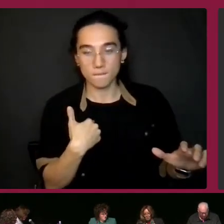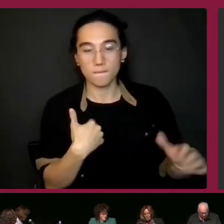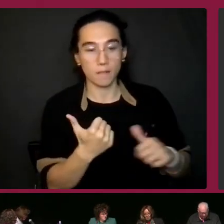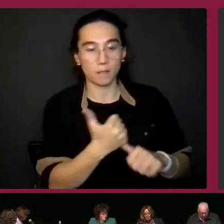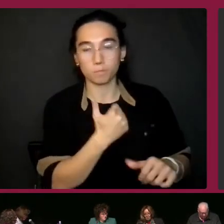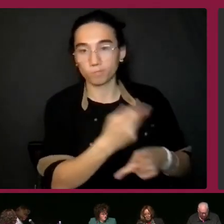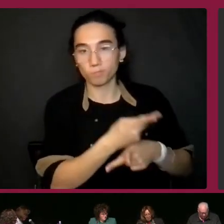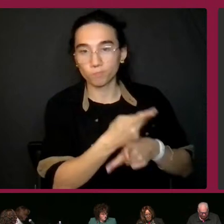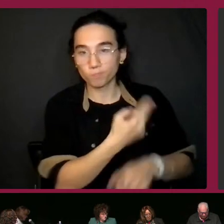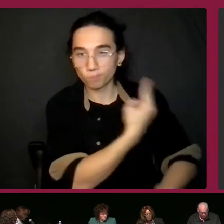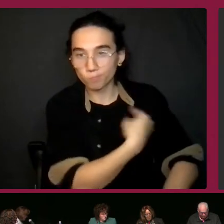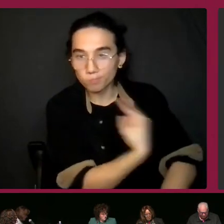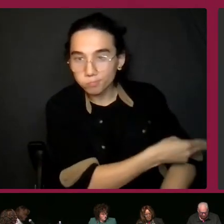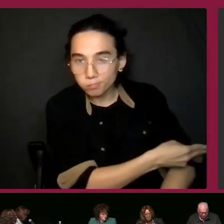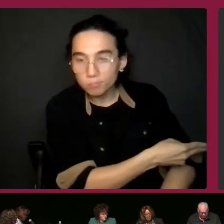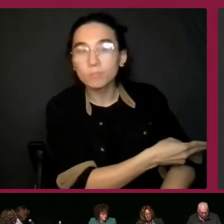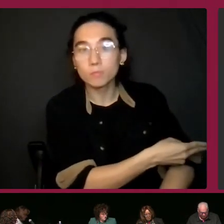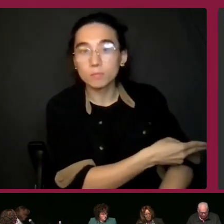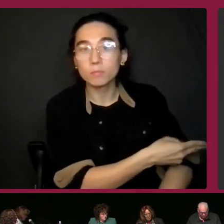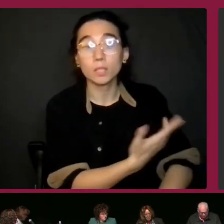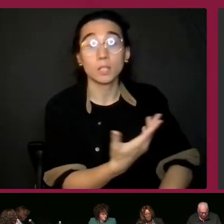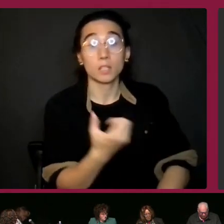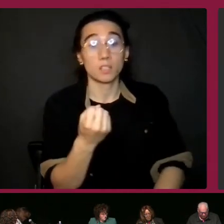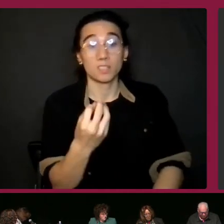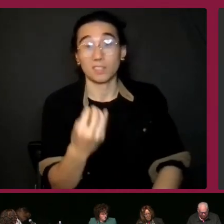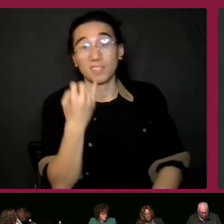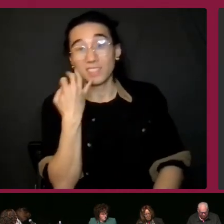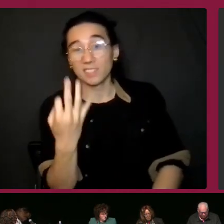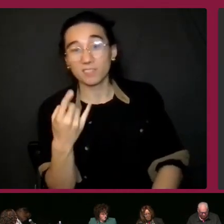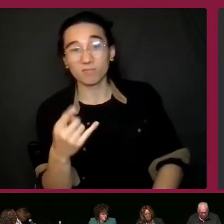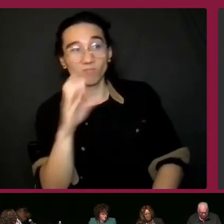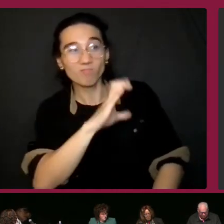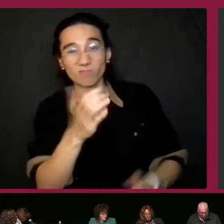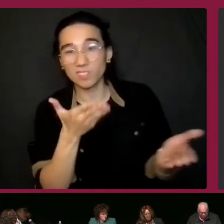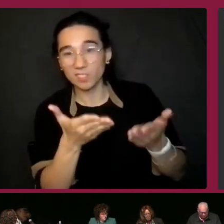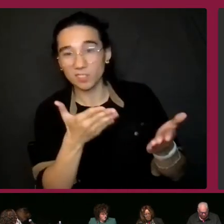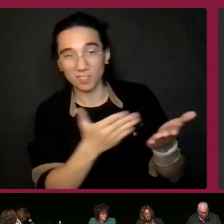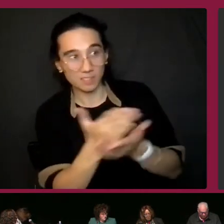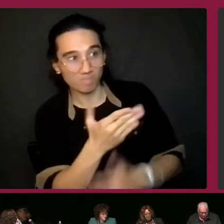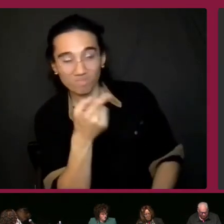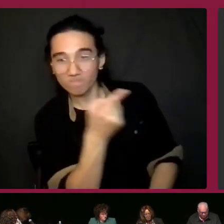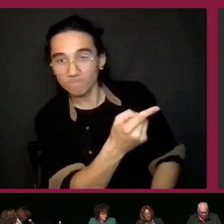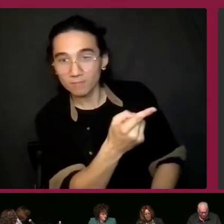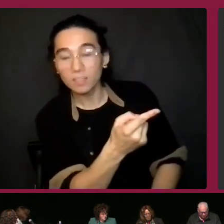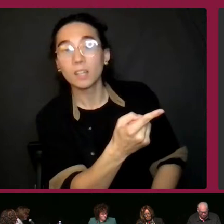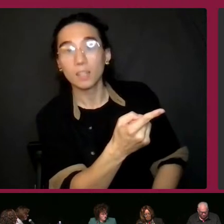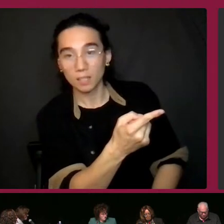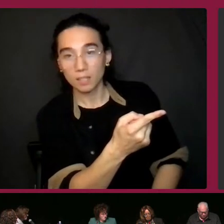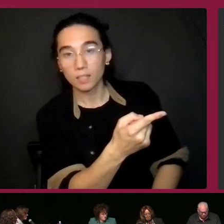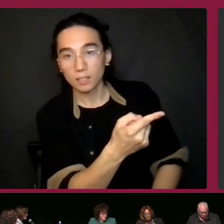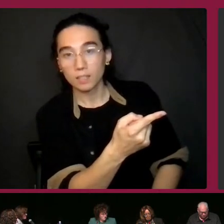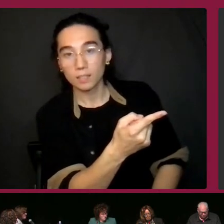And so, uh, if you needed to go to AVOR's medical, you had to go through their, uh, urgent care.